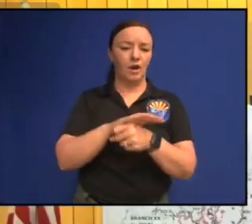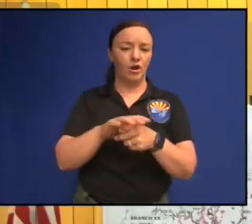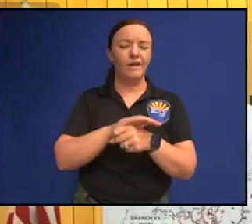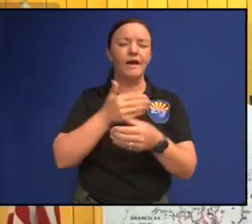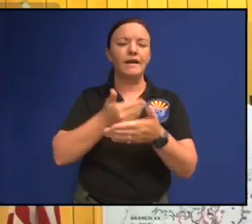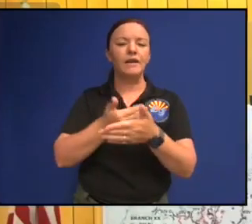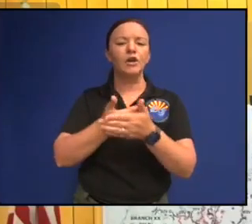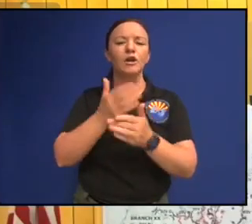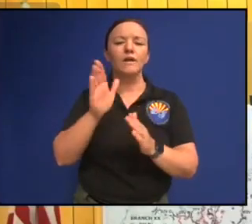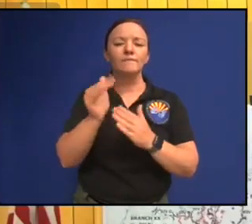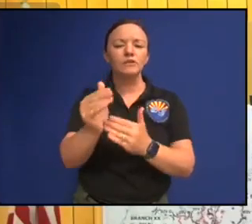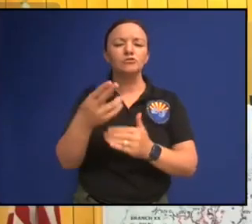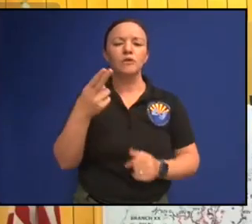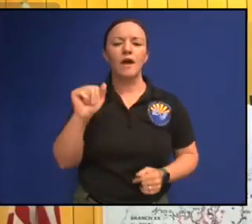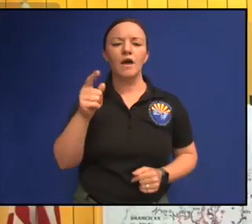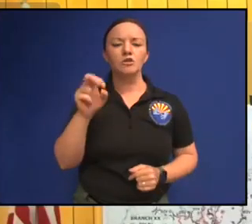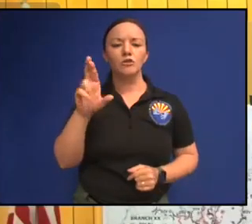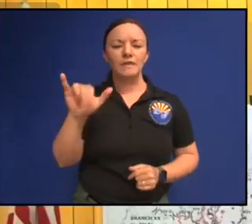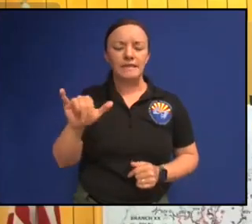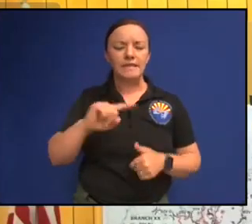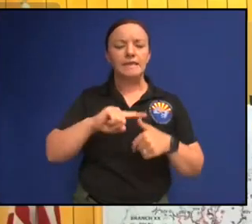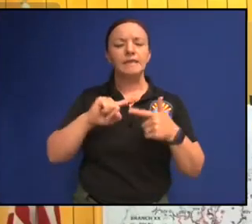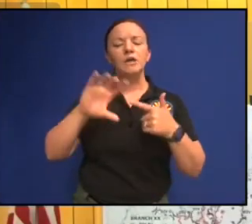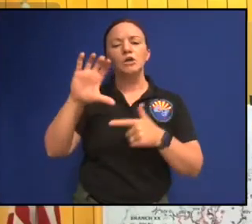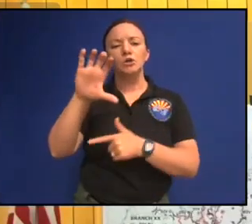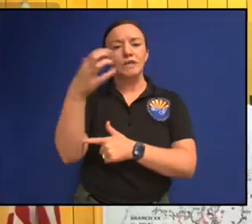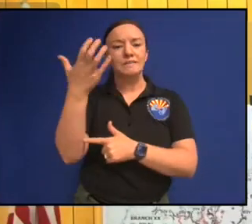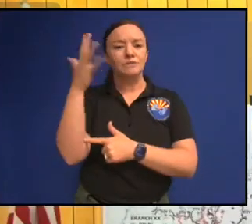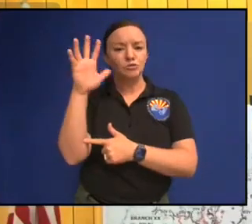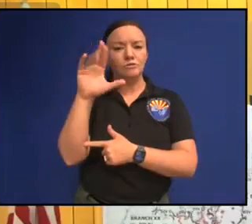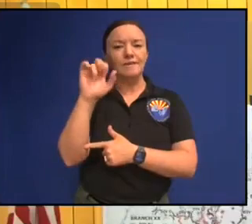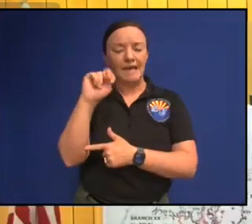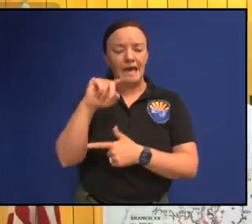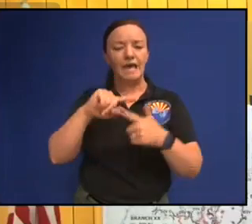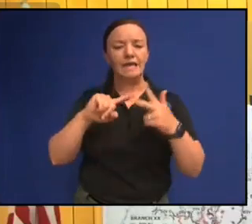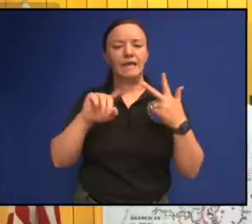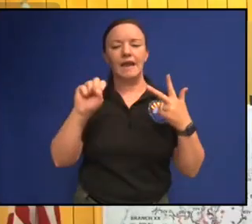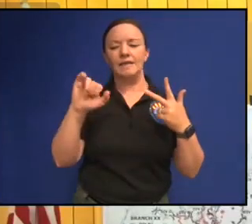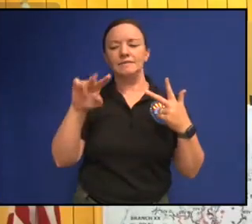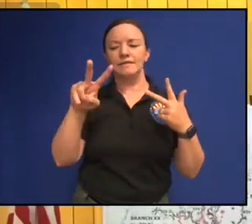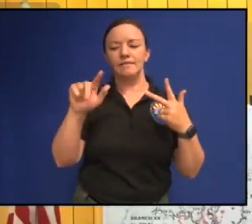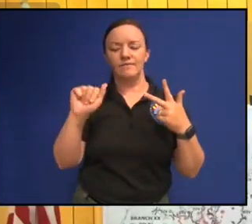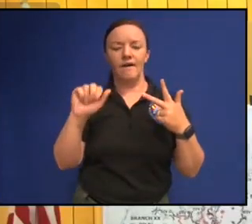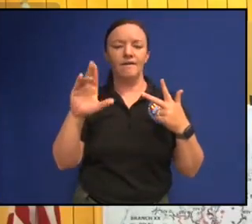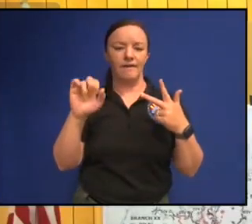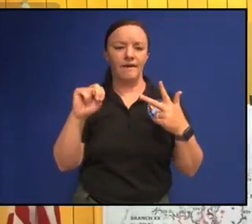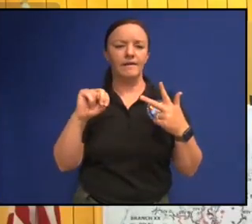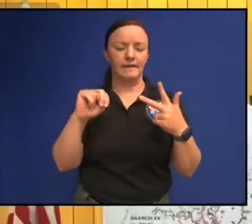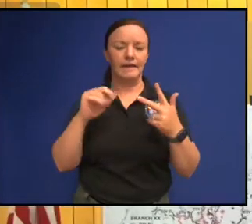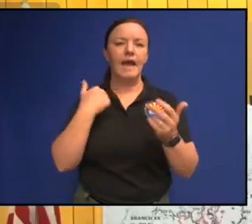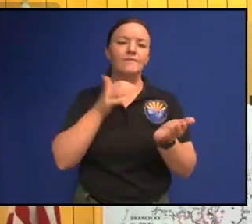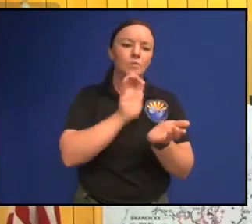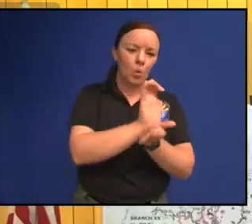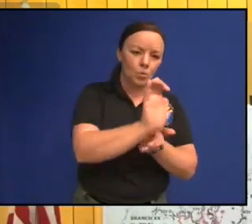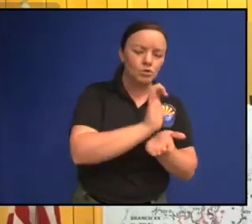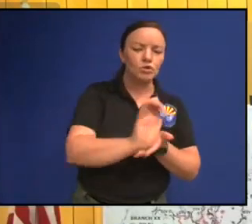CANYON WITH SOME DOZERS, EXCAVATORS AND THE WORK IS GOING WELL.